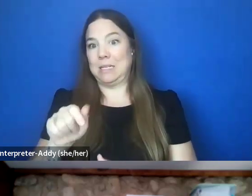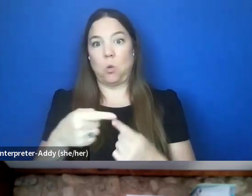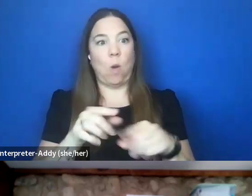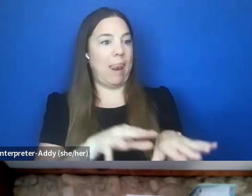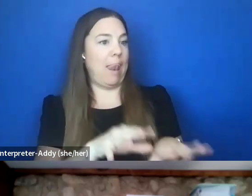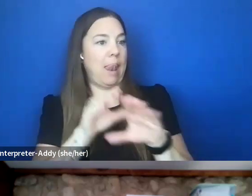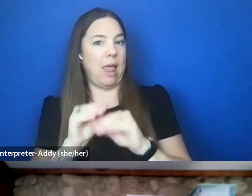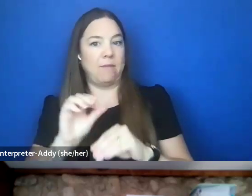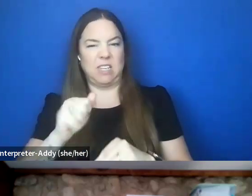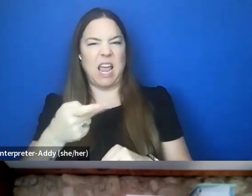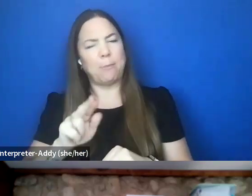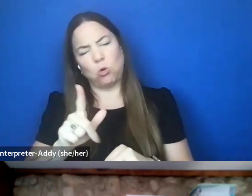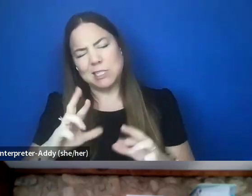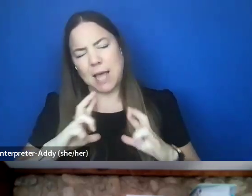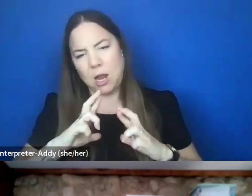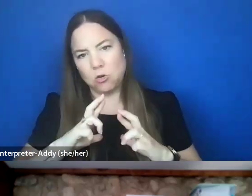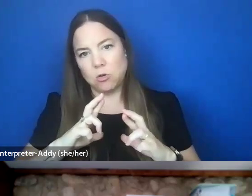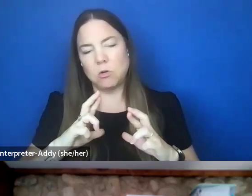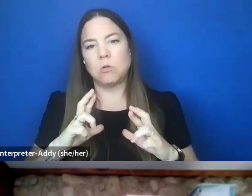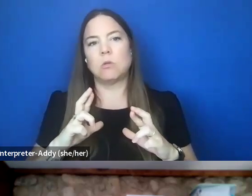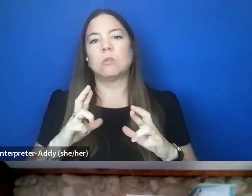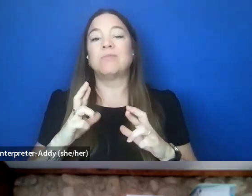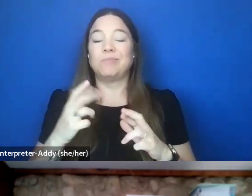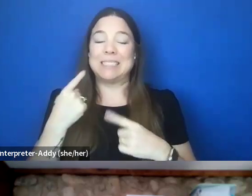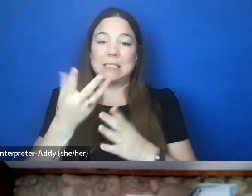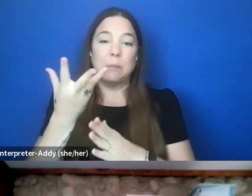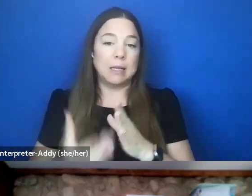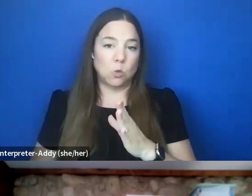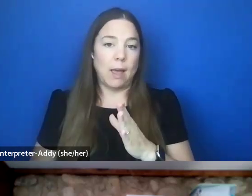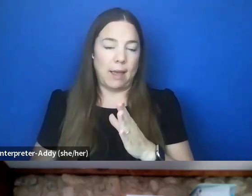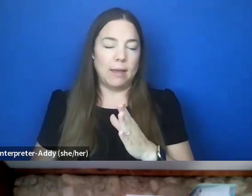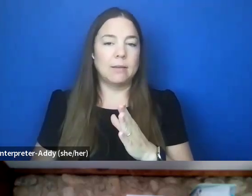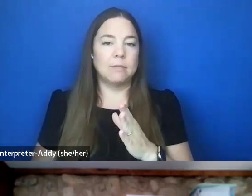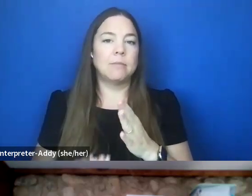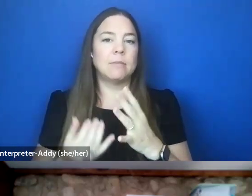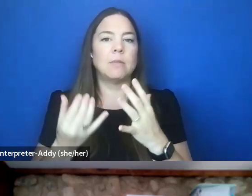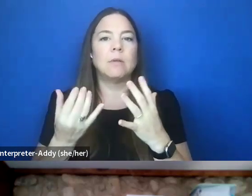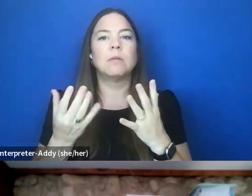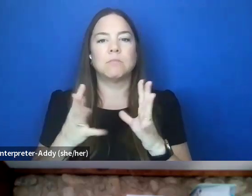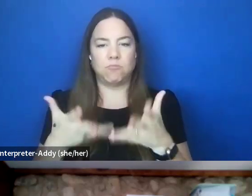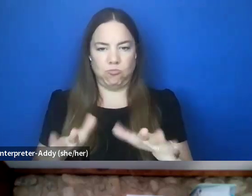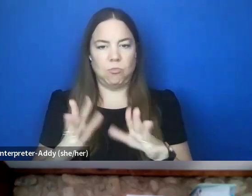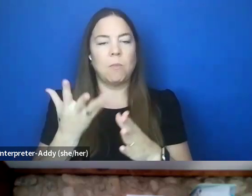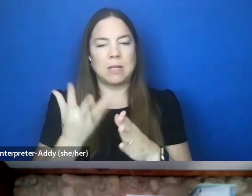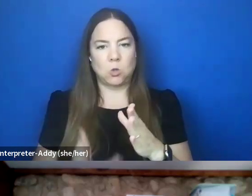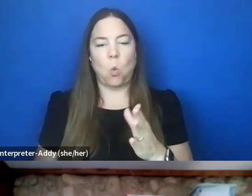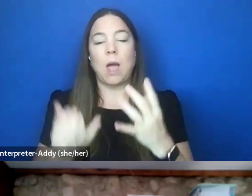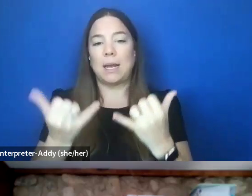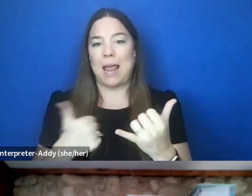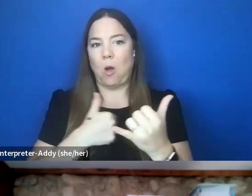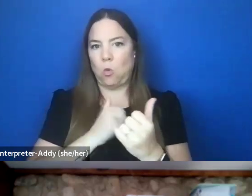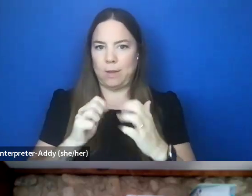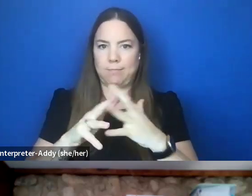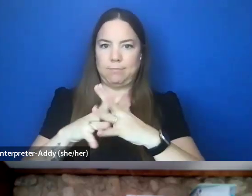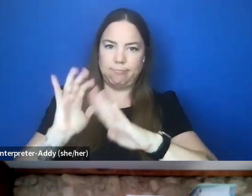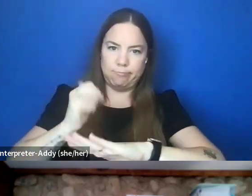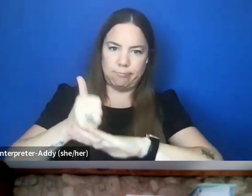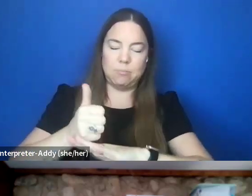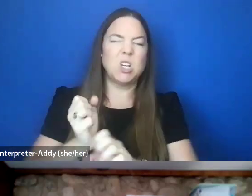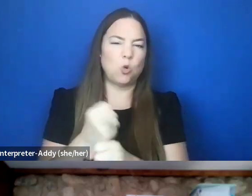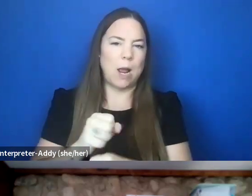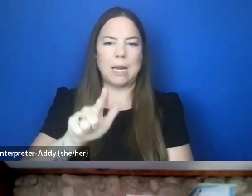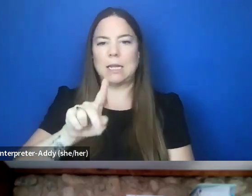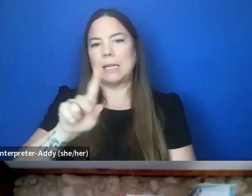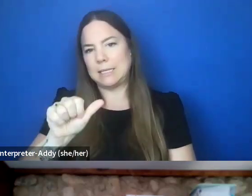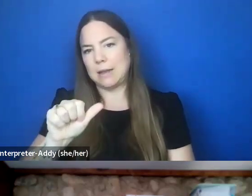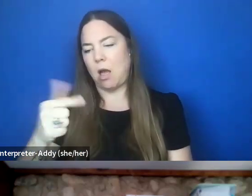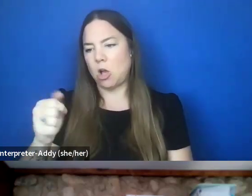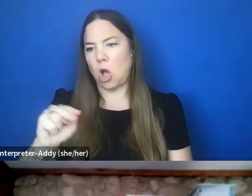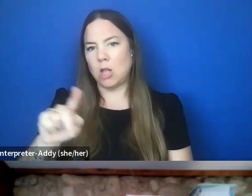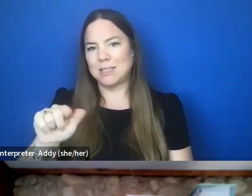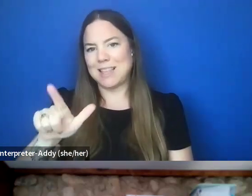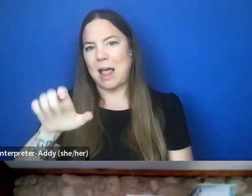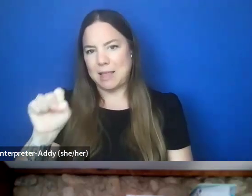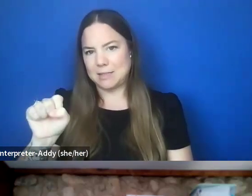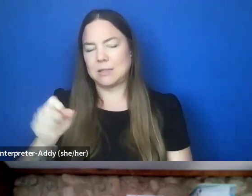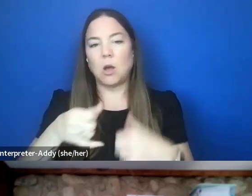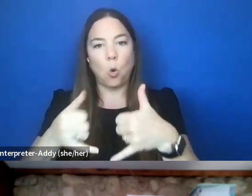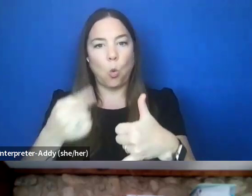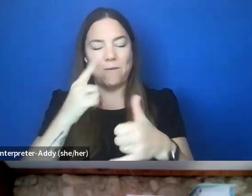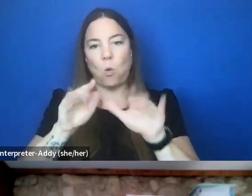Elissa w/ APRIL: she retired, and has since passed away, and we have implemented. We created the Linda Gonzalez award for outstanding rural youth.